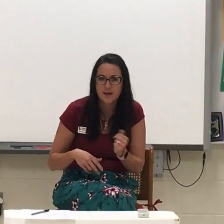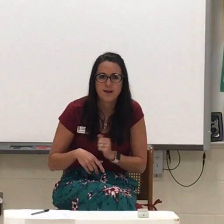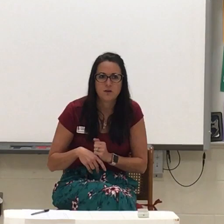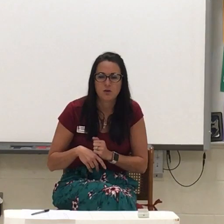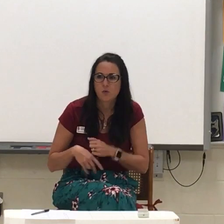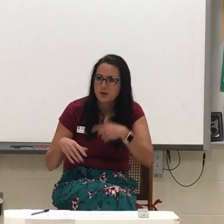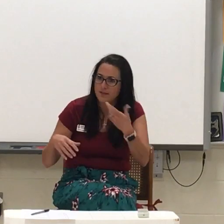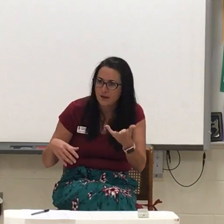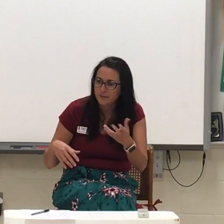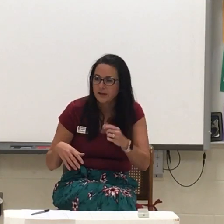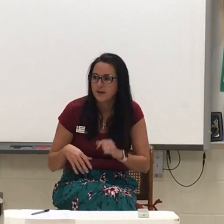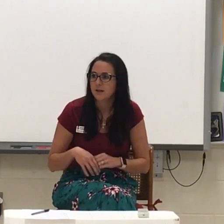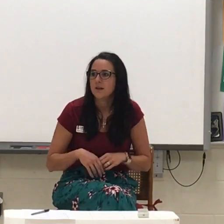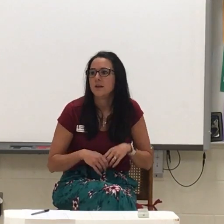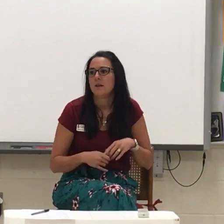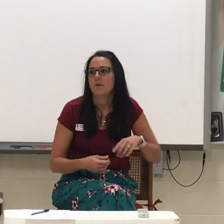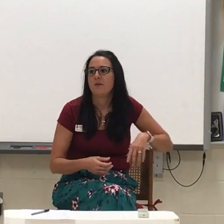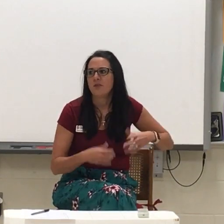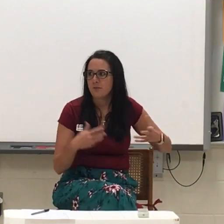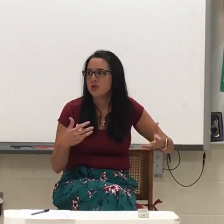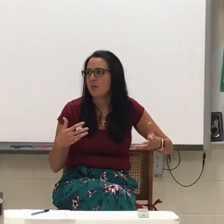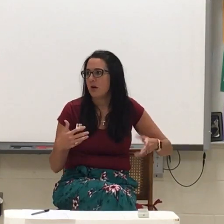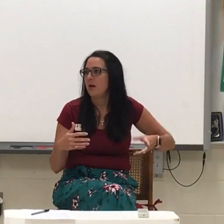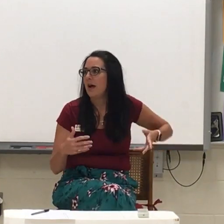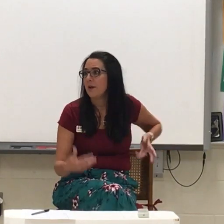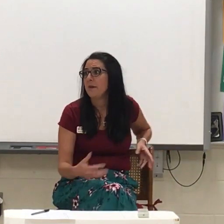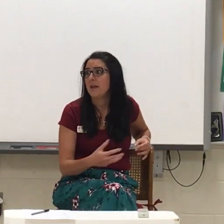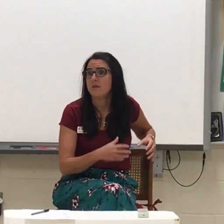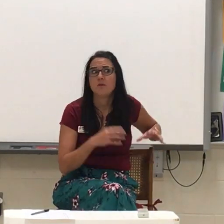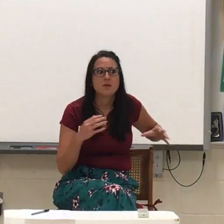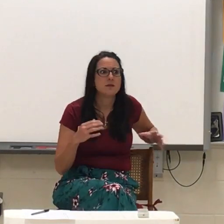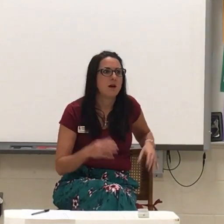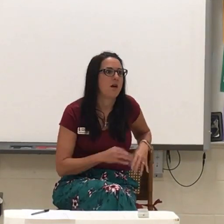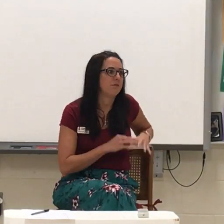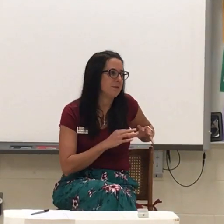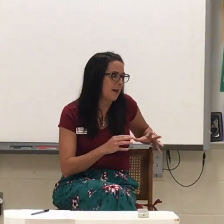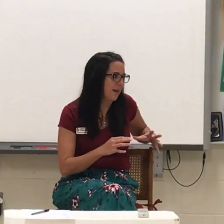saying or what did that mean but for the most part I have n voices off signing